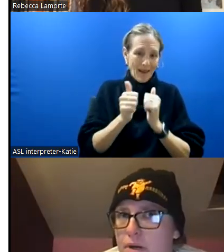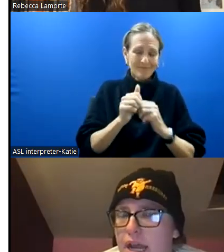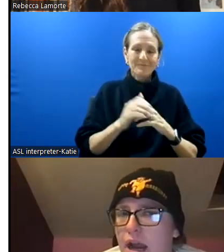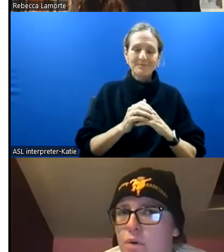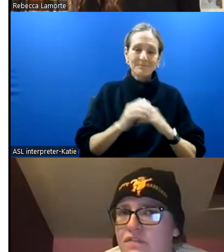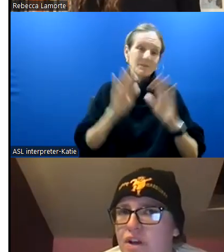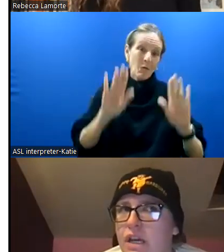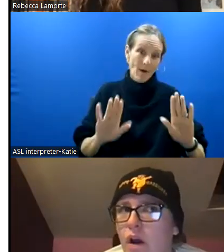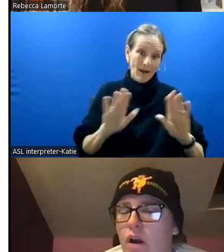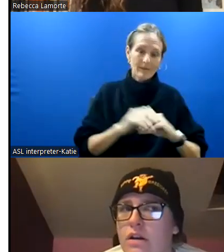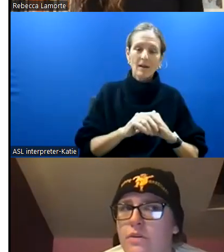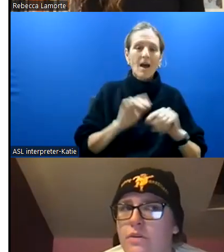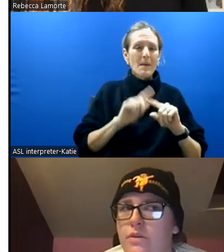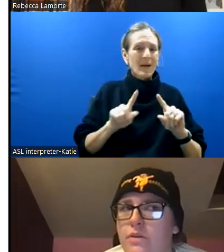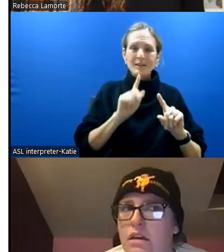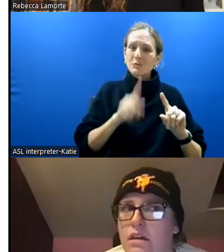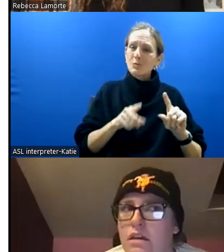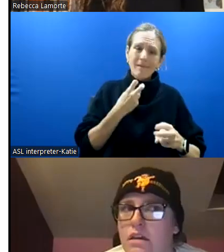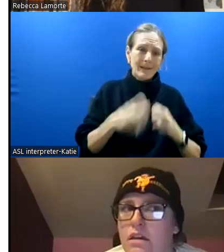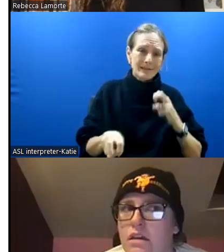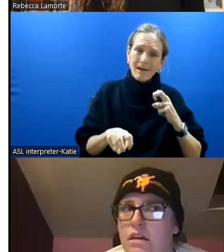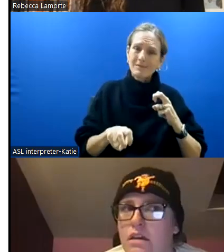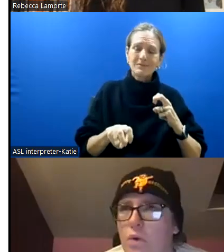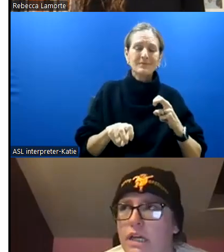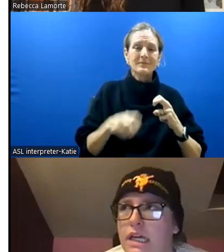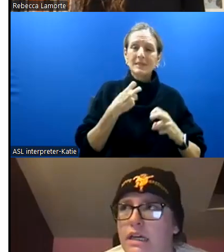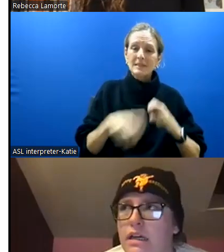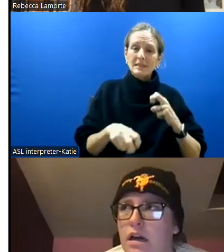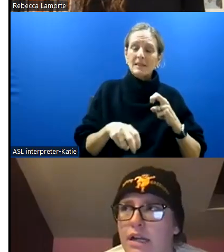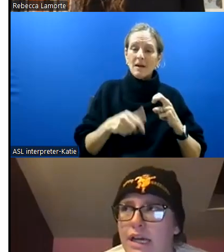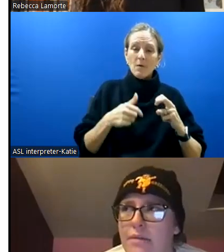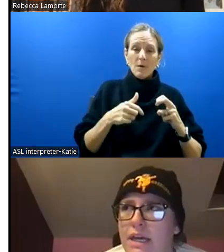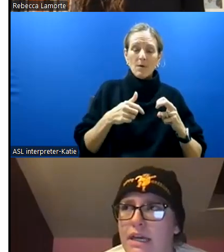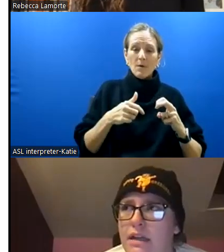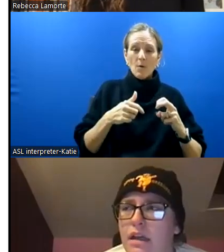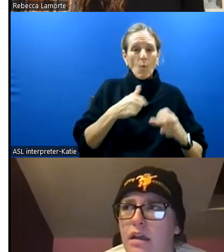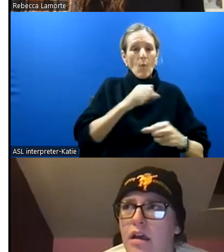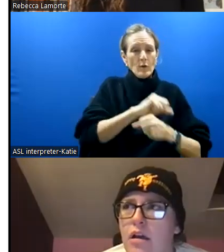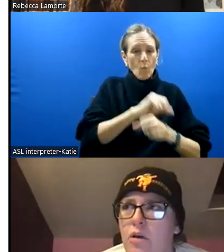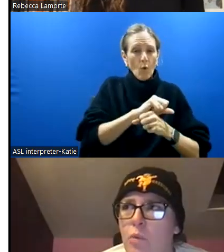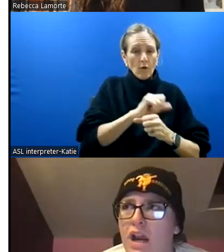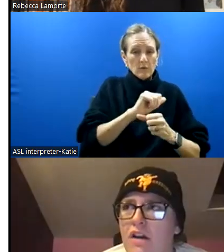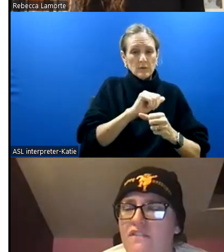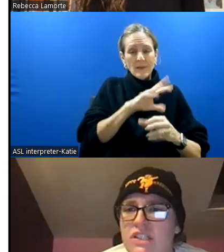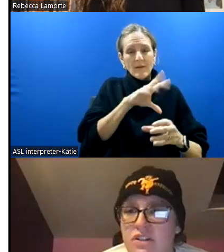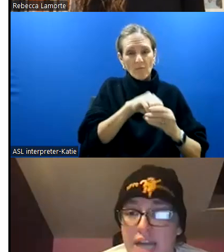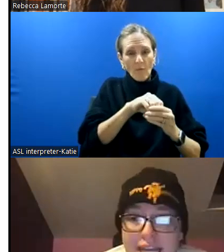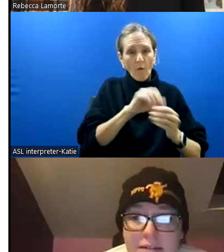but how it's very hard when you are working on a campaign where funds are tight,